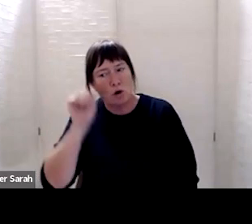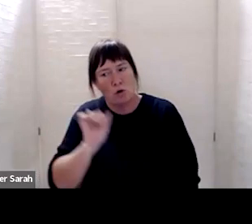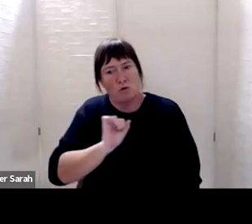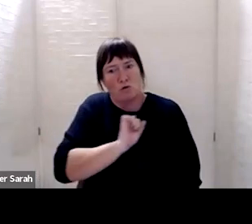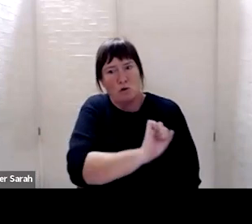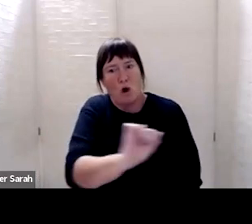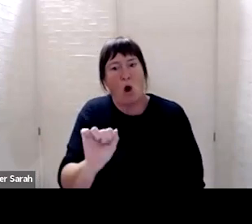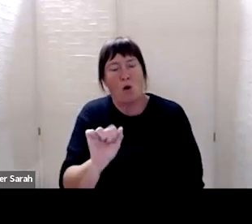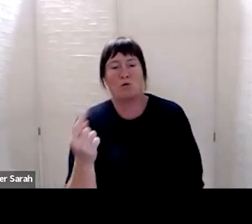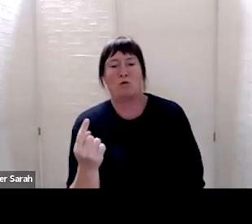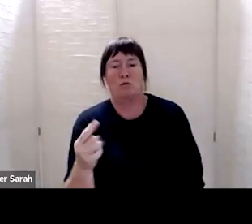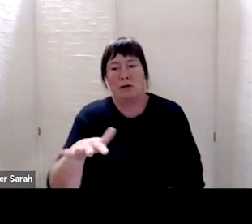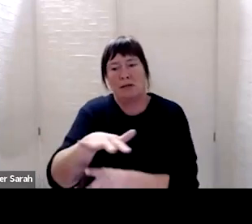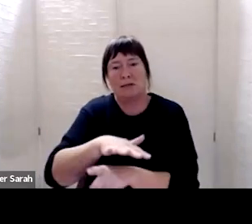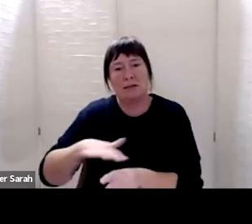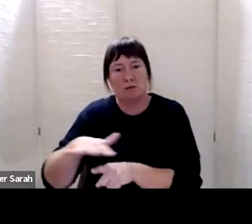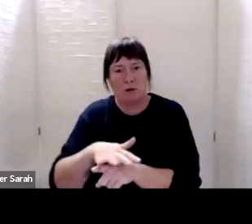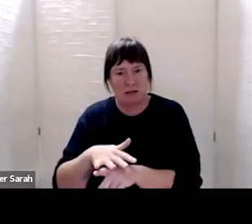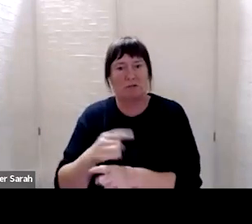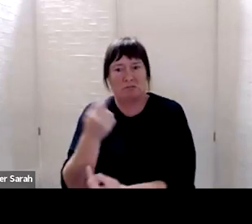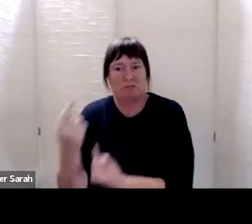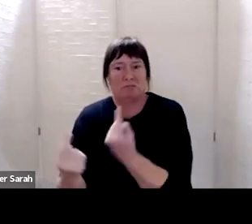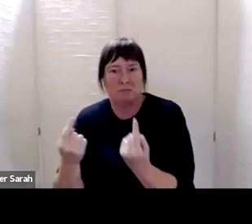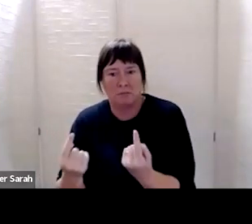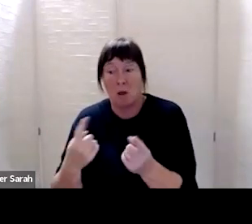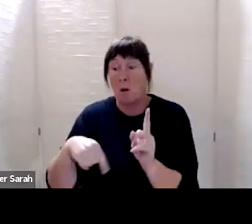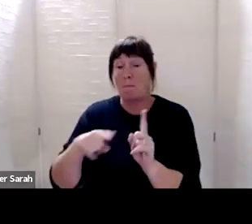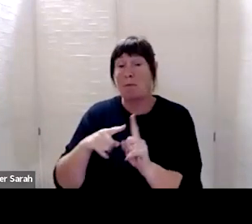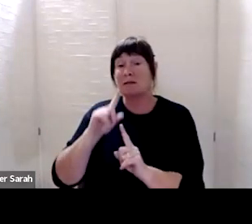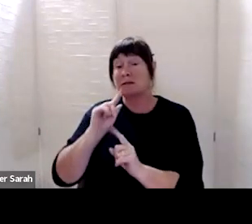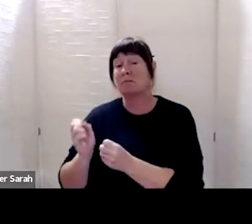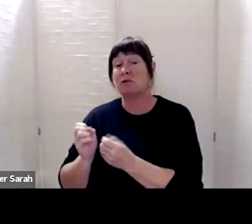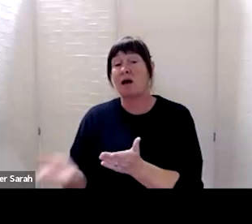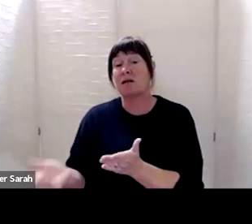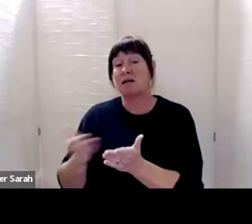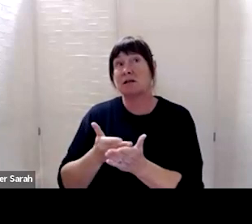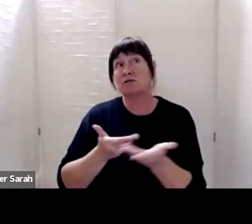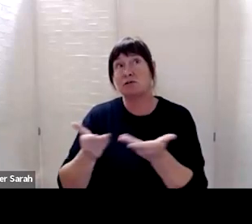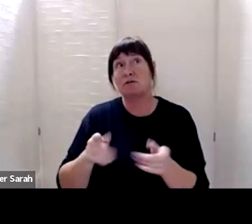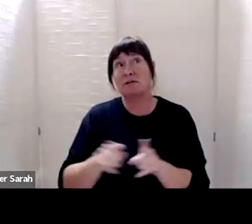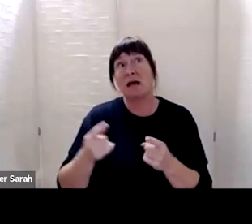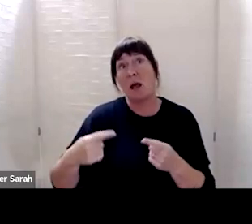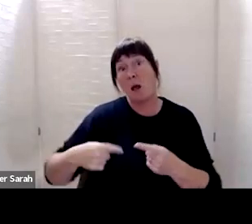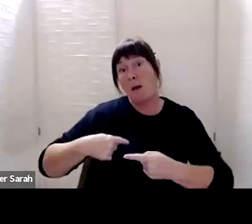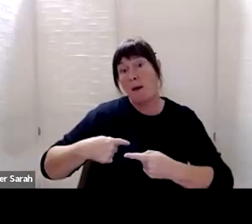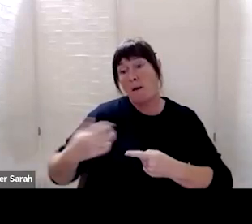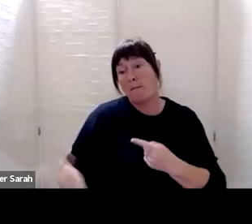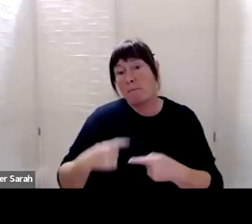and the likes- they can also provide you with additional services such as payroll service, paying support workers on your behalf,